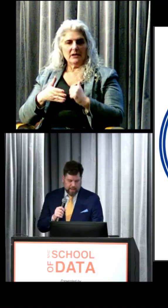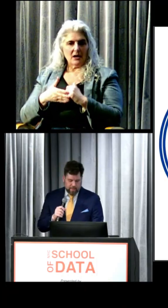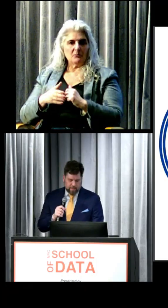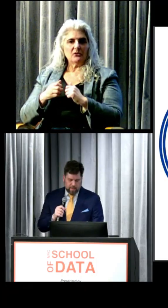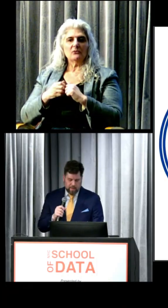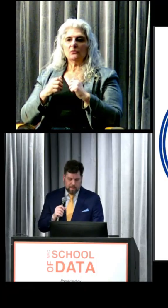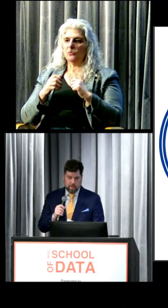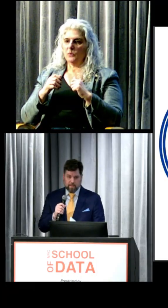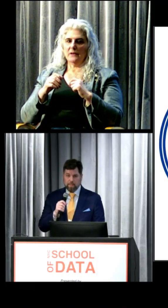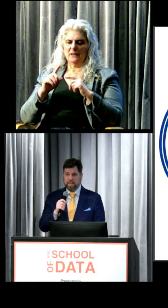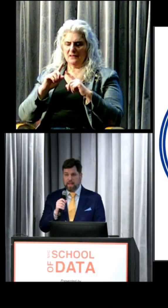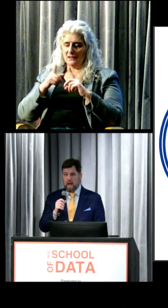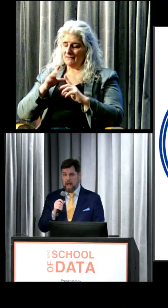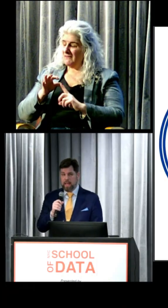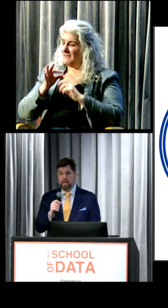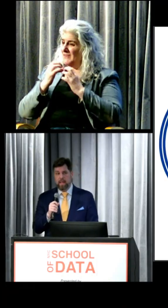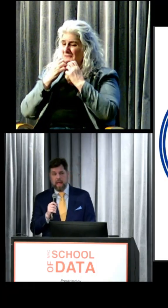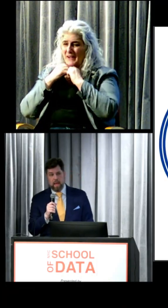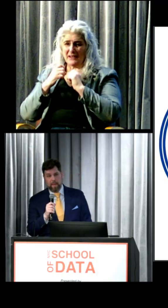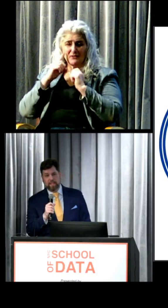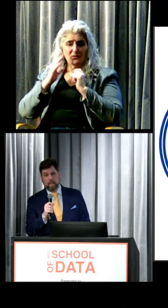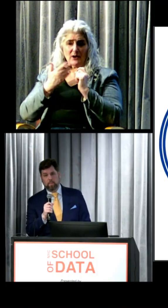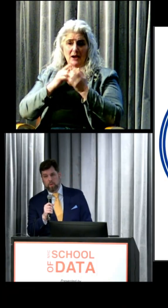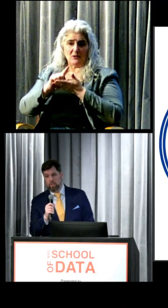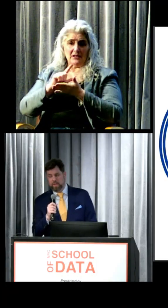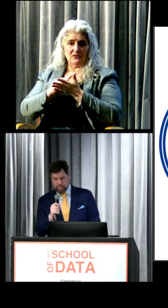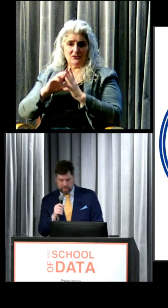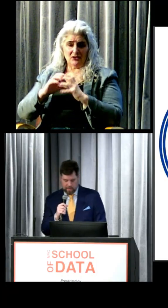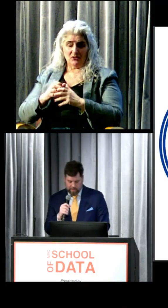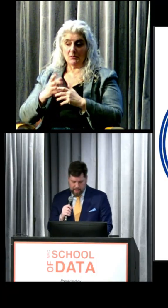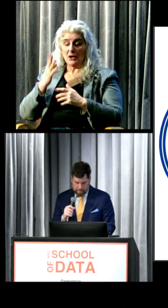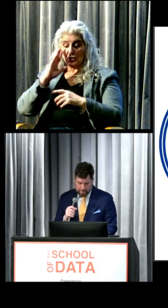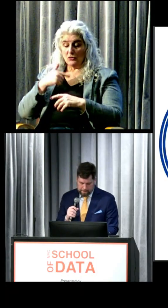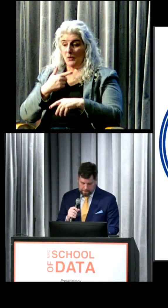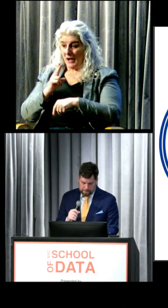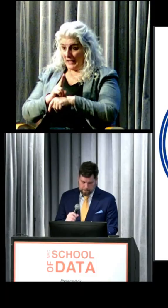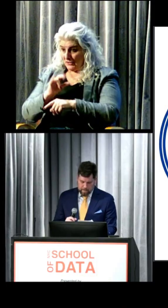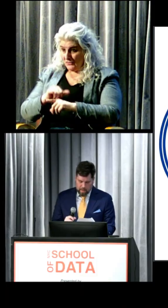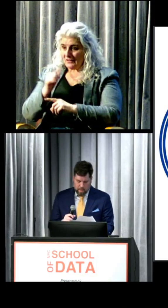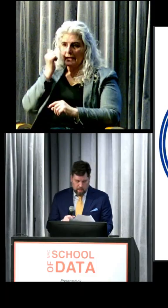serving as an advocate for those interpretive goals so that the users at the very end of our